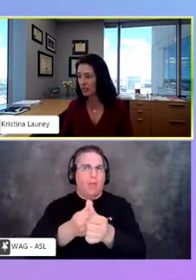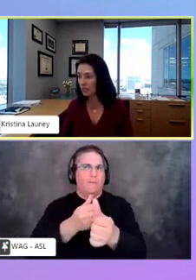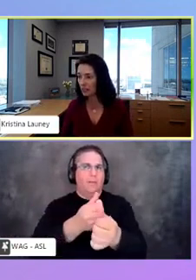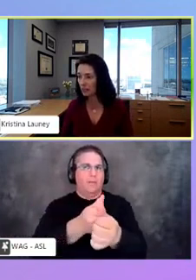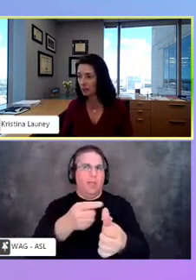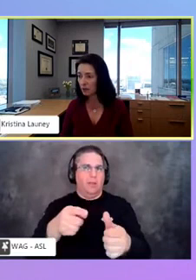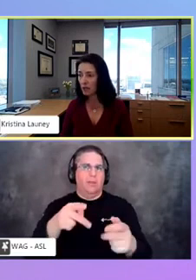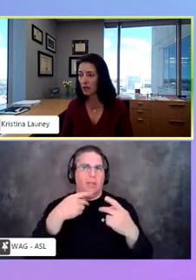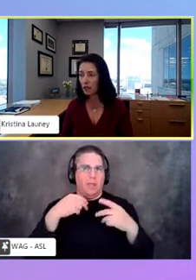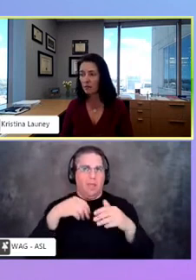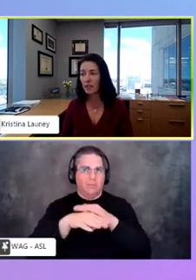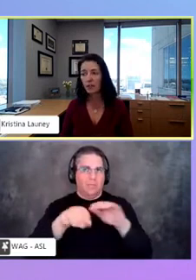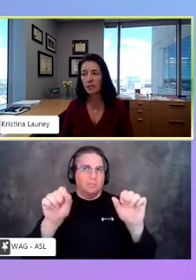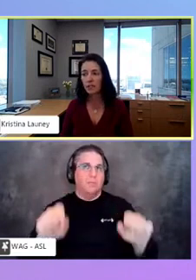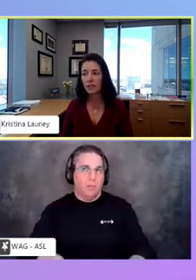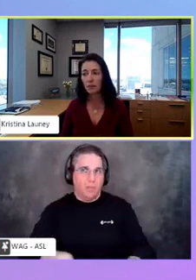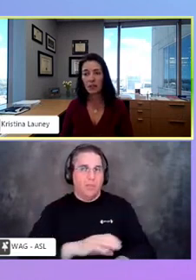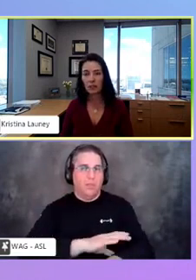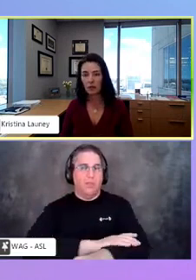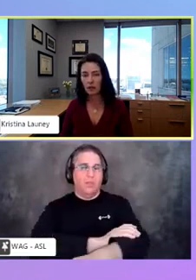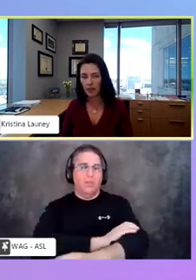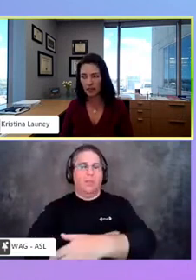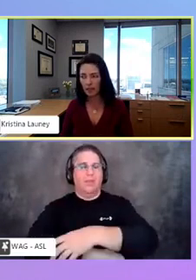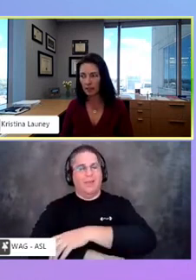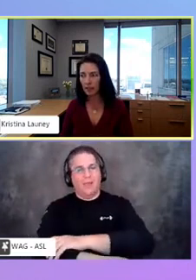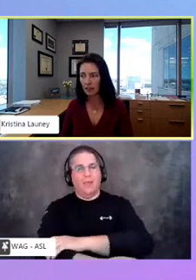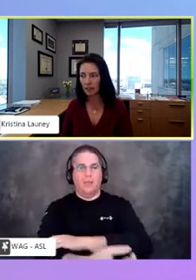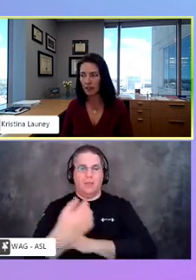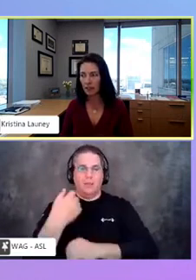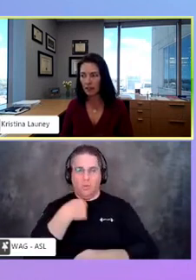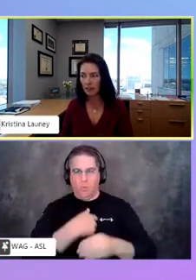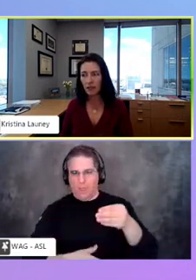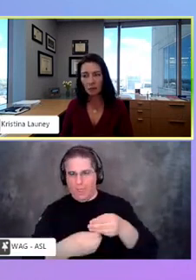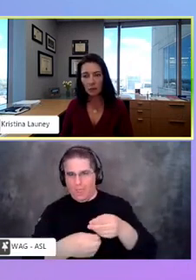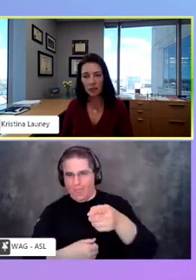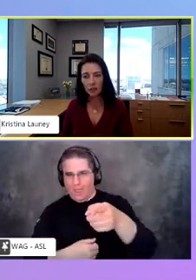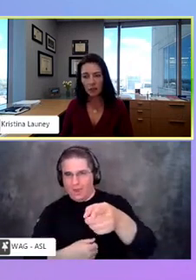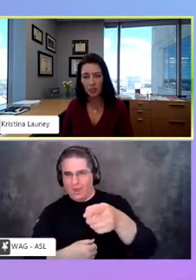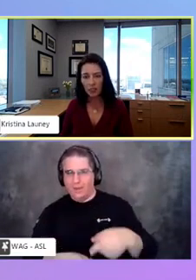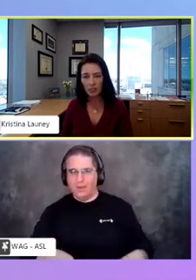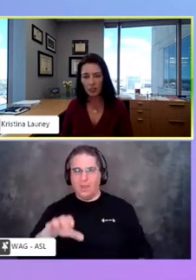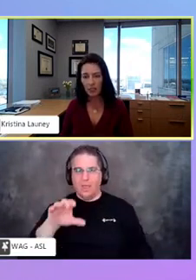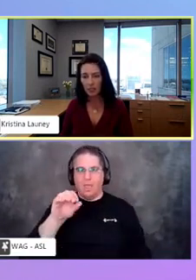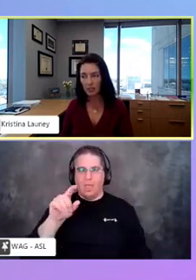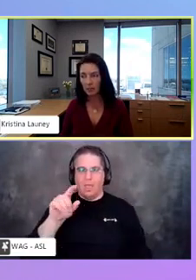short order by January in the case issued. And also maintain an update be